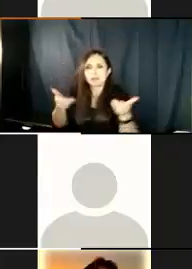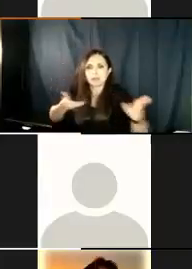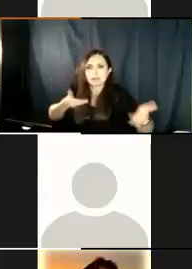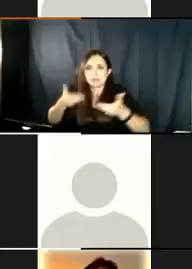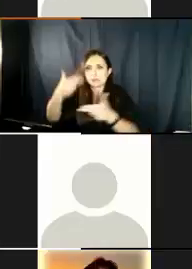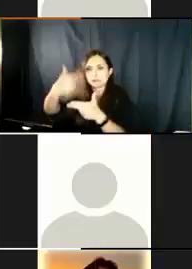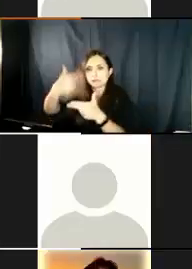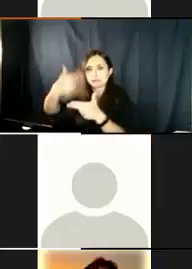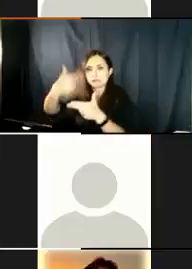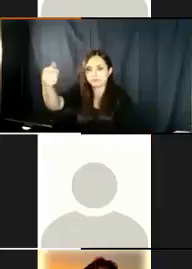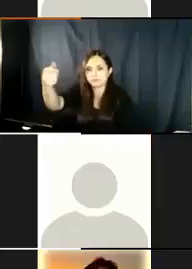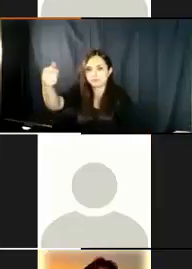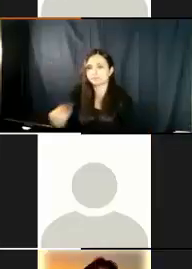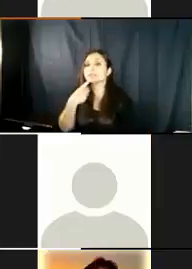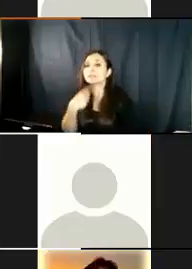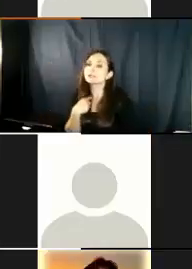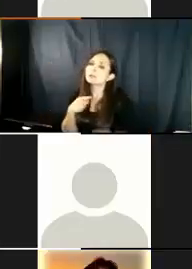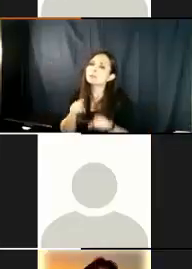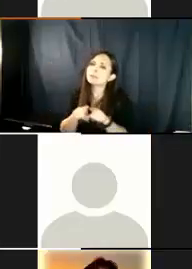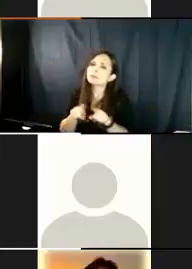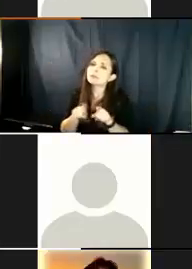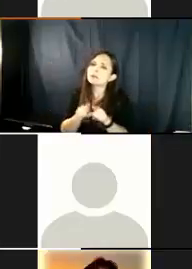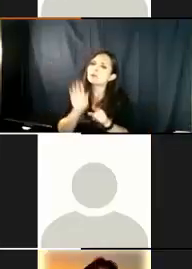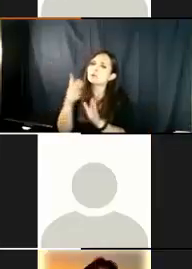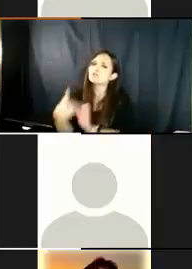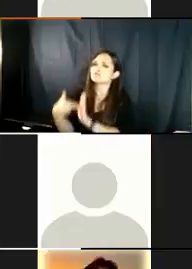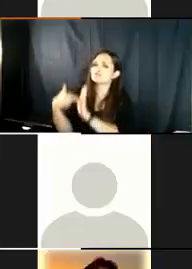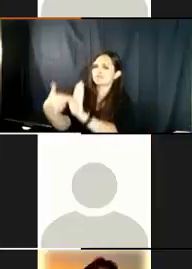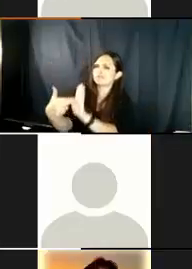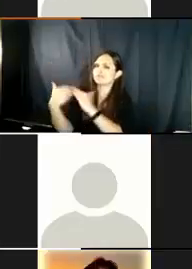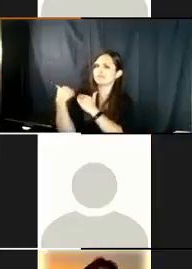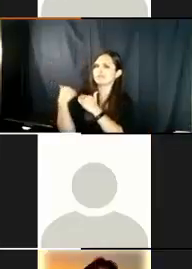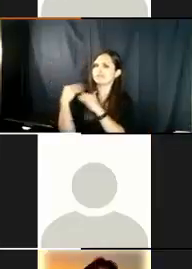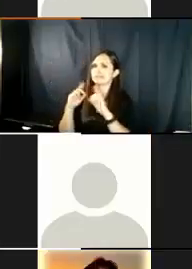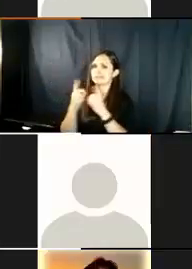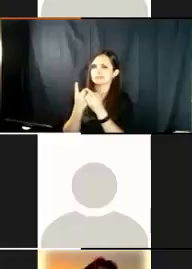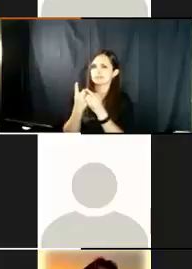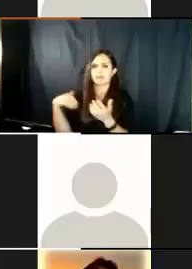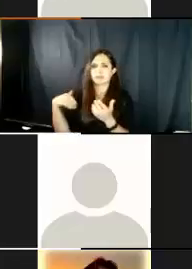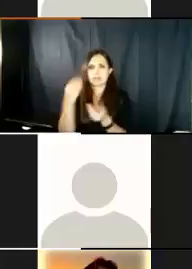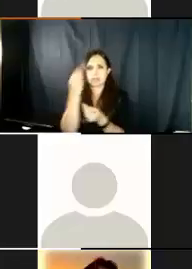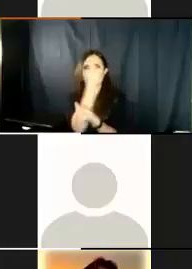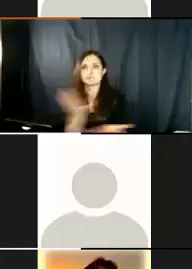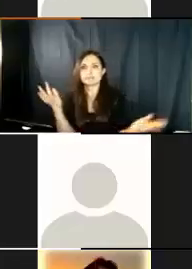Could you also tell me what your role is in district if you haven't shared that information already?